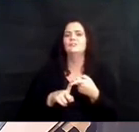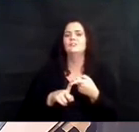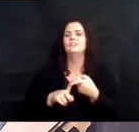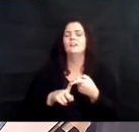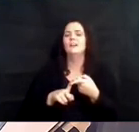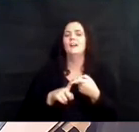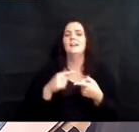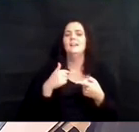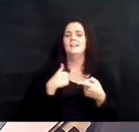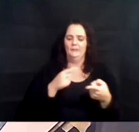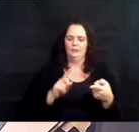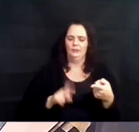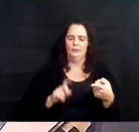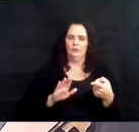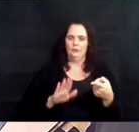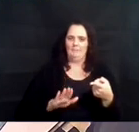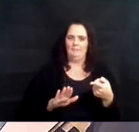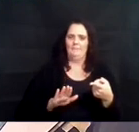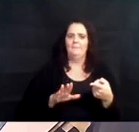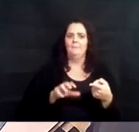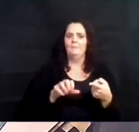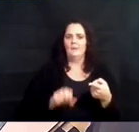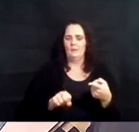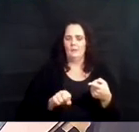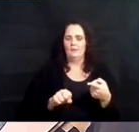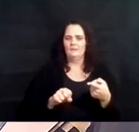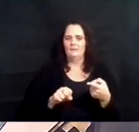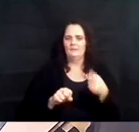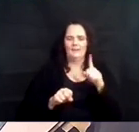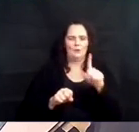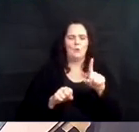Okay, I should say before I go on to the Kentridge in the second style, at